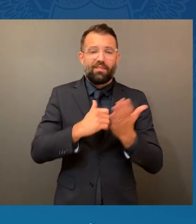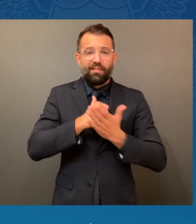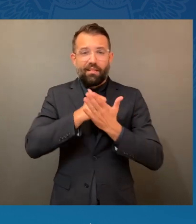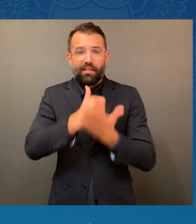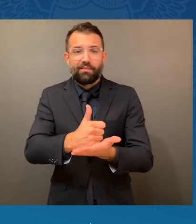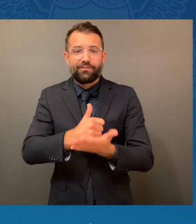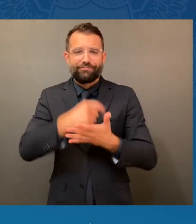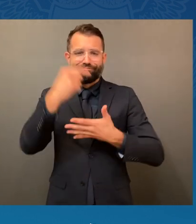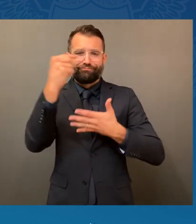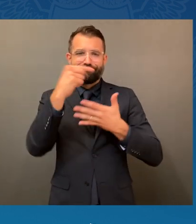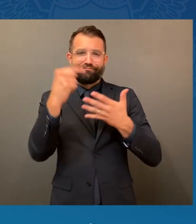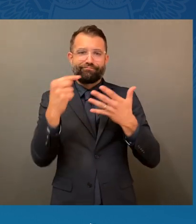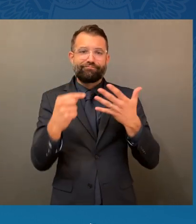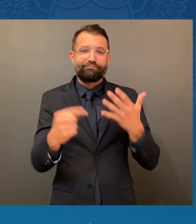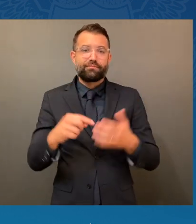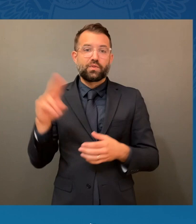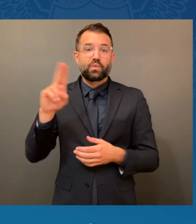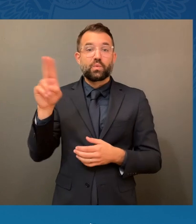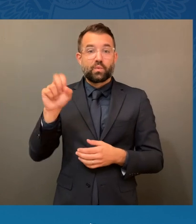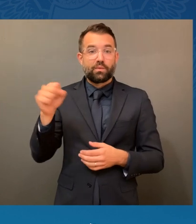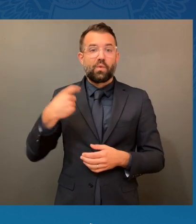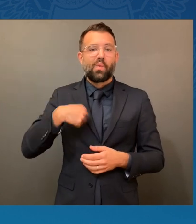to deepen our unofficial ties.